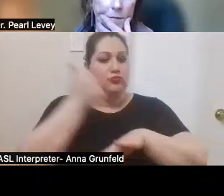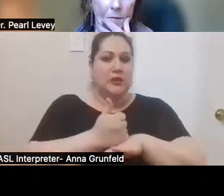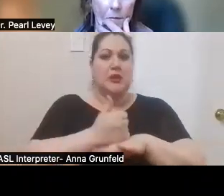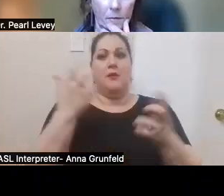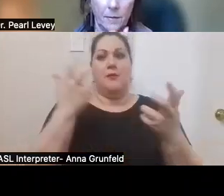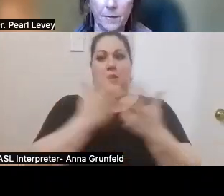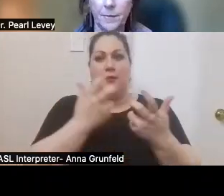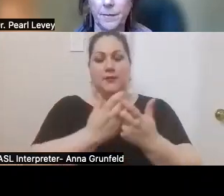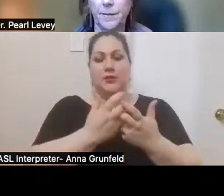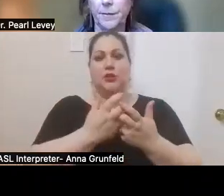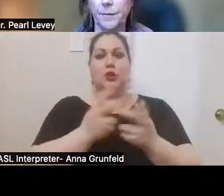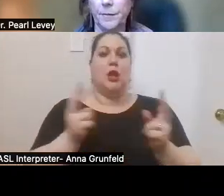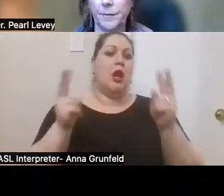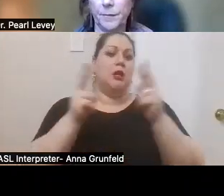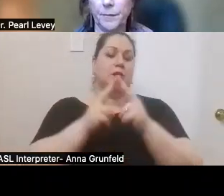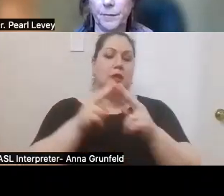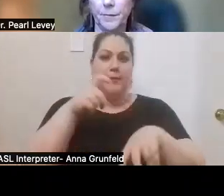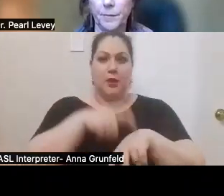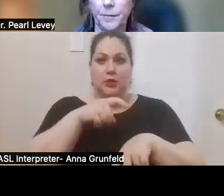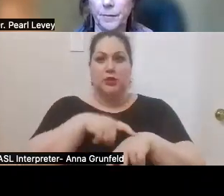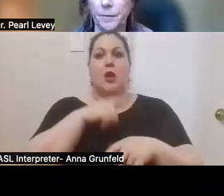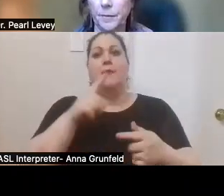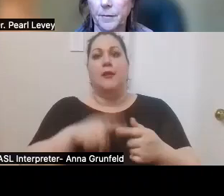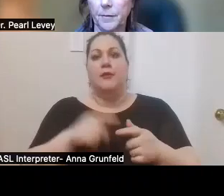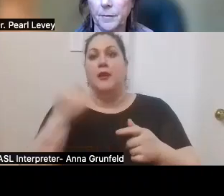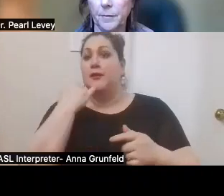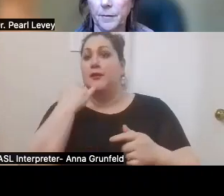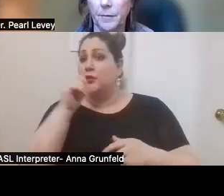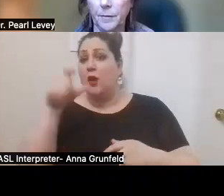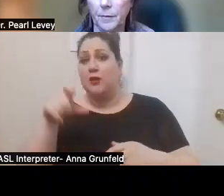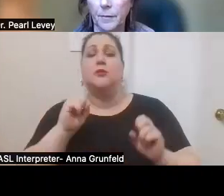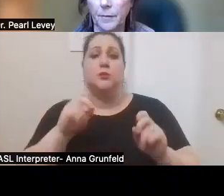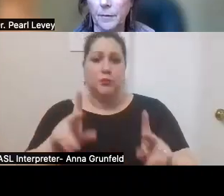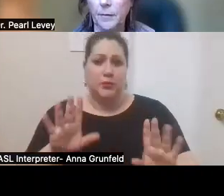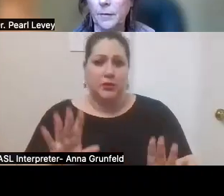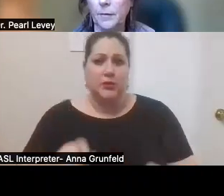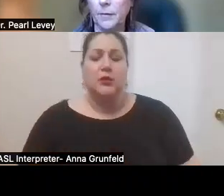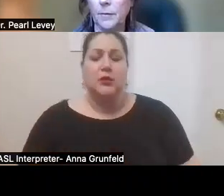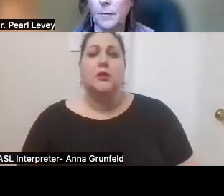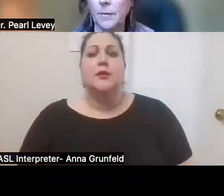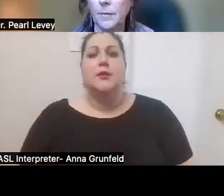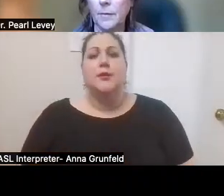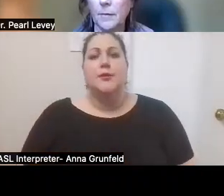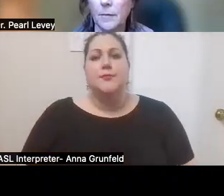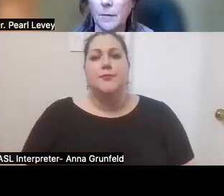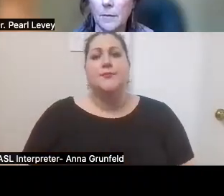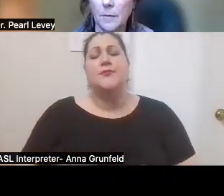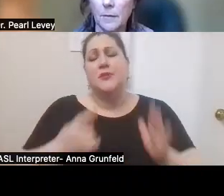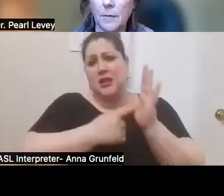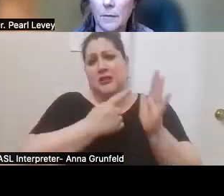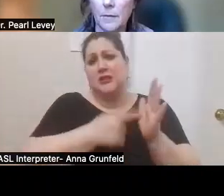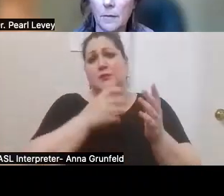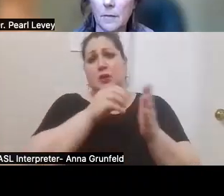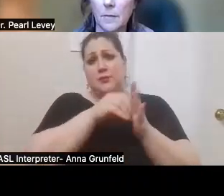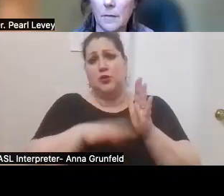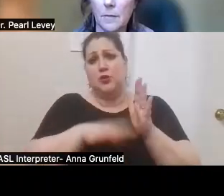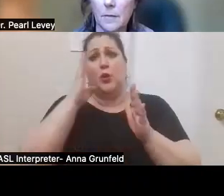we do see it on a regular basis and even students who accept that they have recommendations, accommodations, recommendations may use them once,